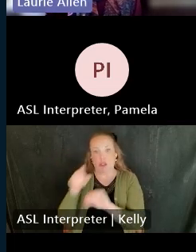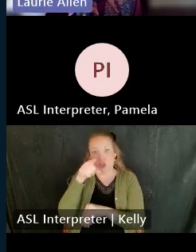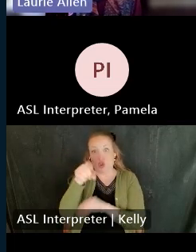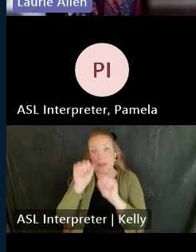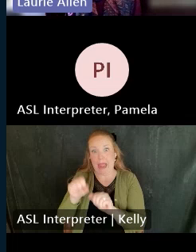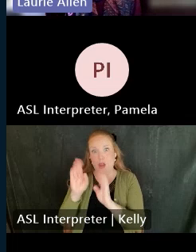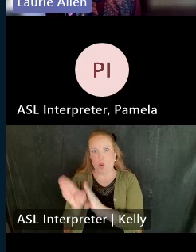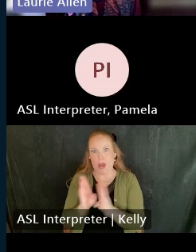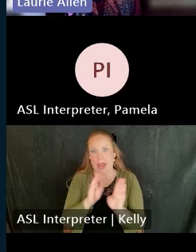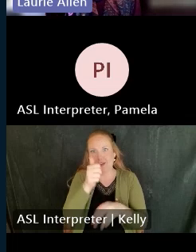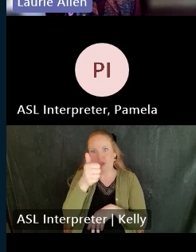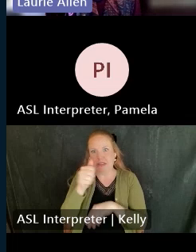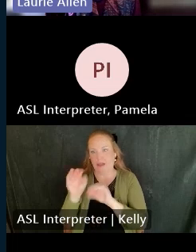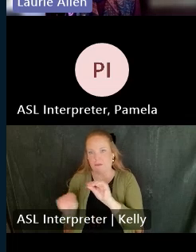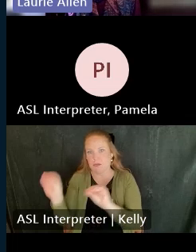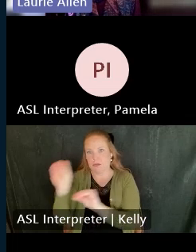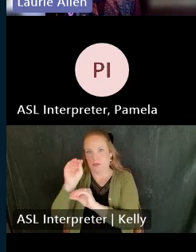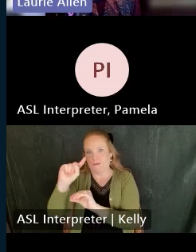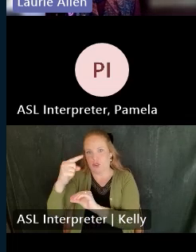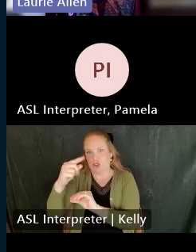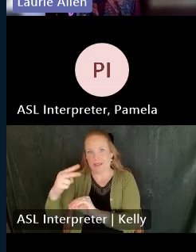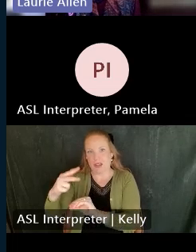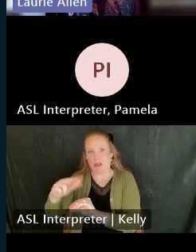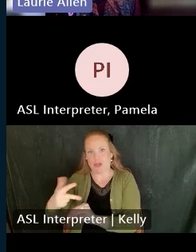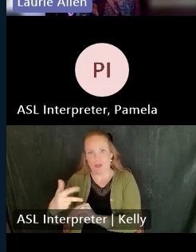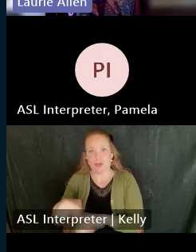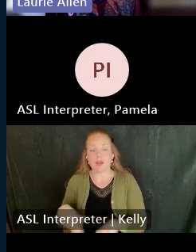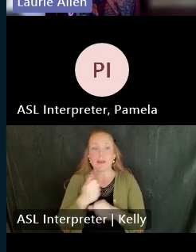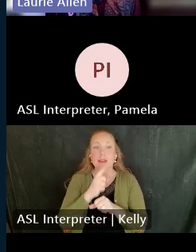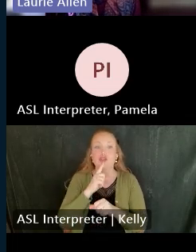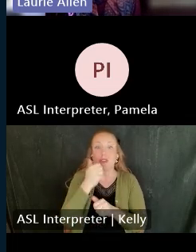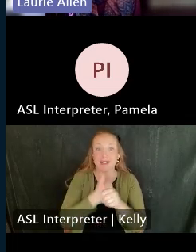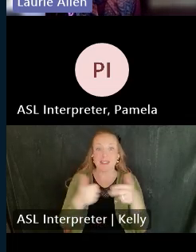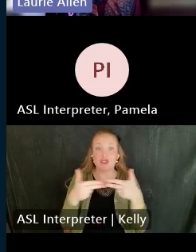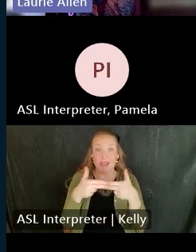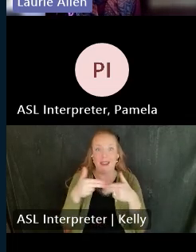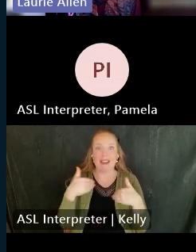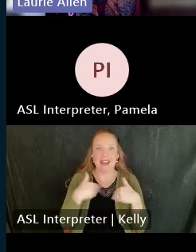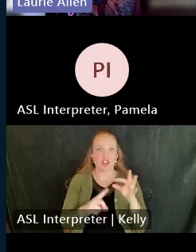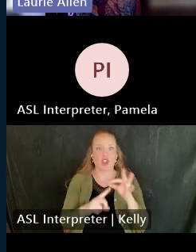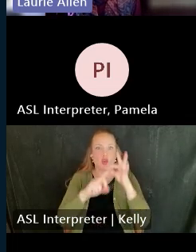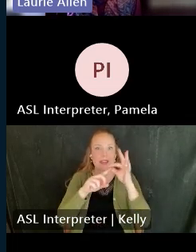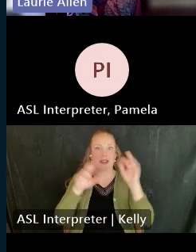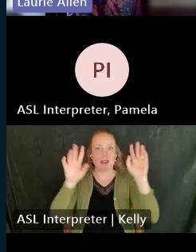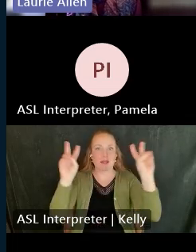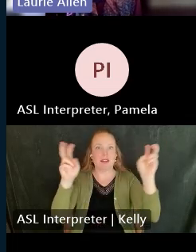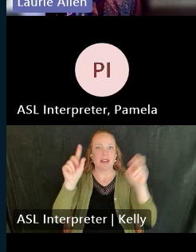Make sure each one of your slides has a unique title because a screen reader will read that out first.